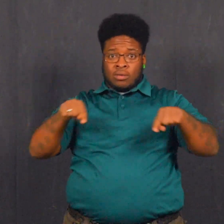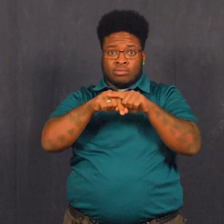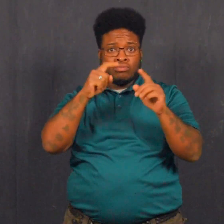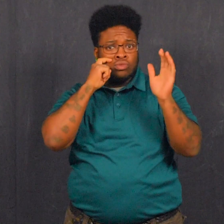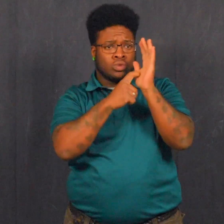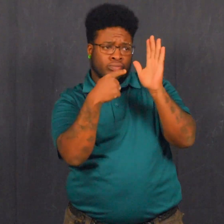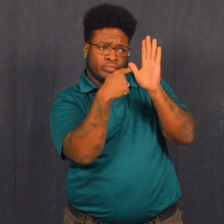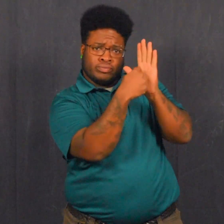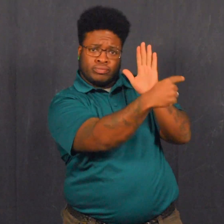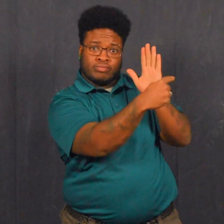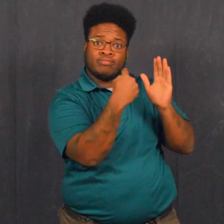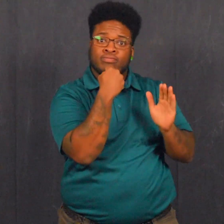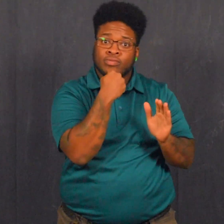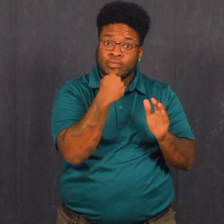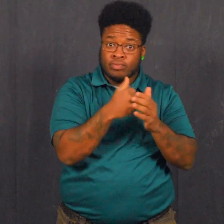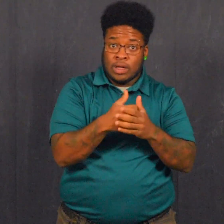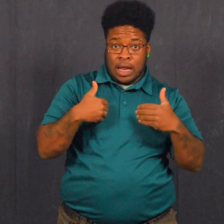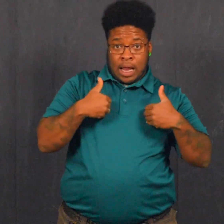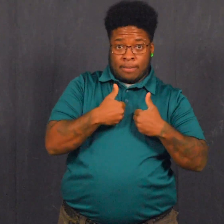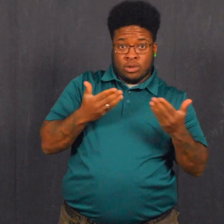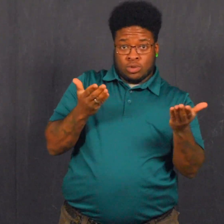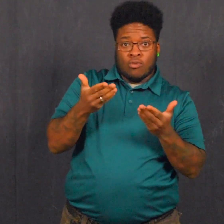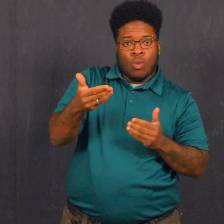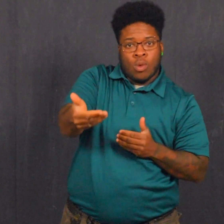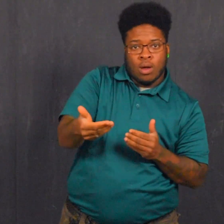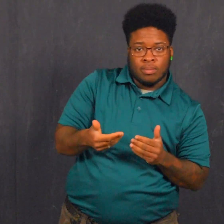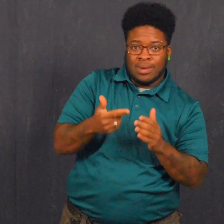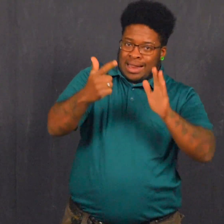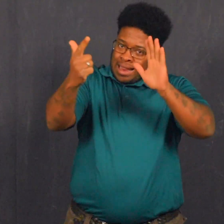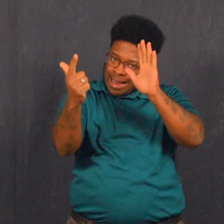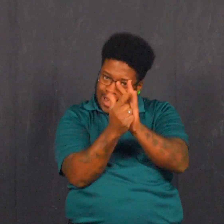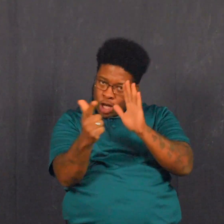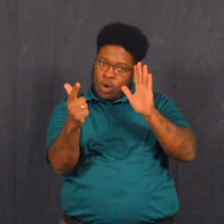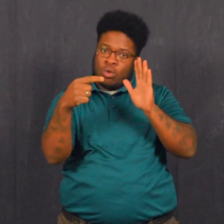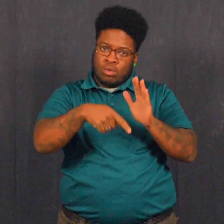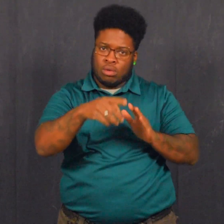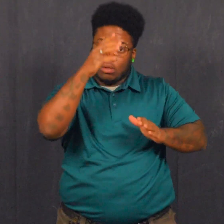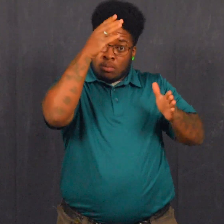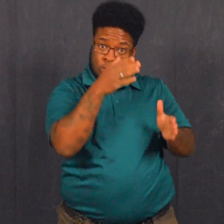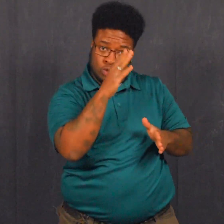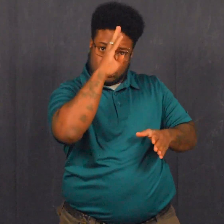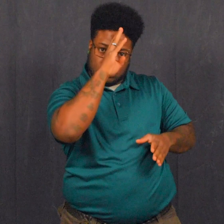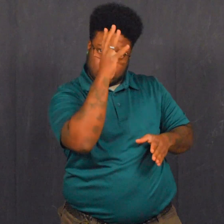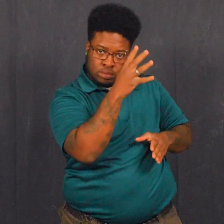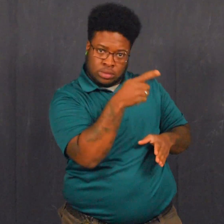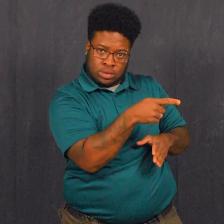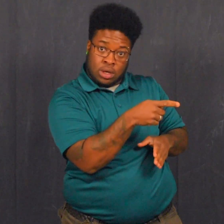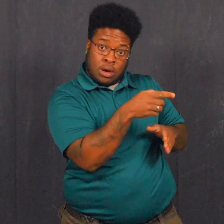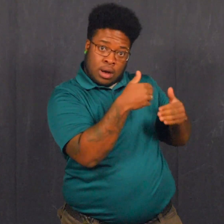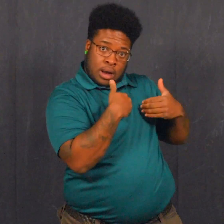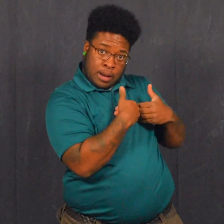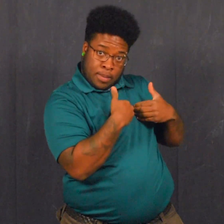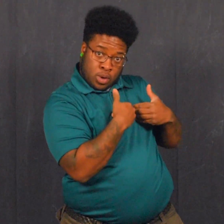the sign, “Notice: Service Animals Welcome. It is illegal for a person to misrepresent an animal in